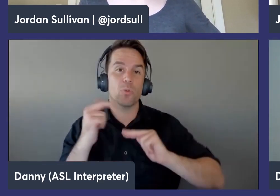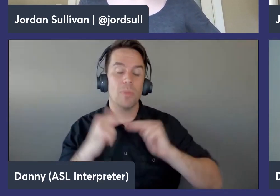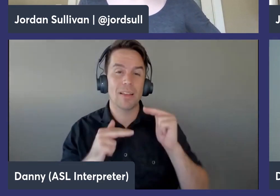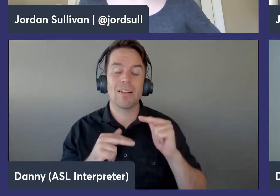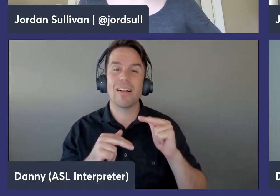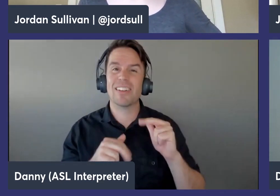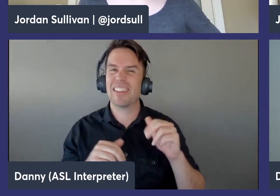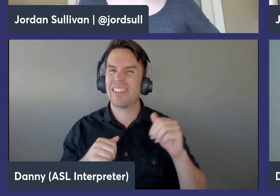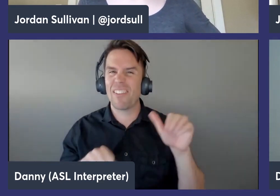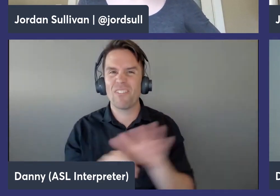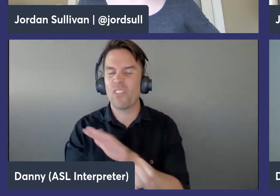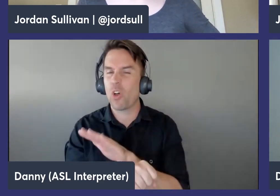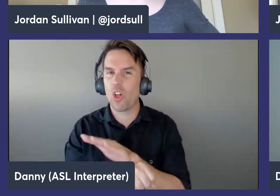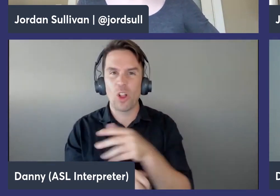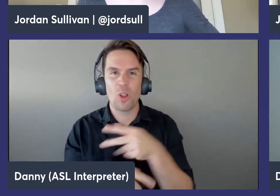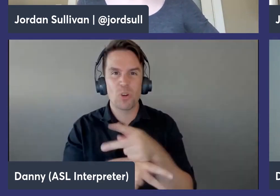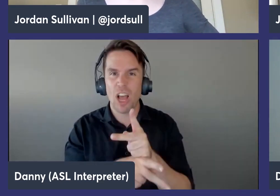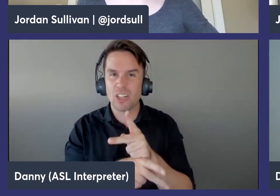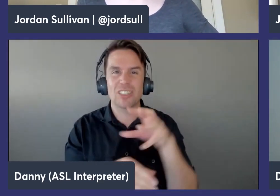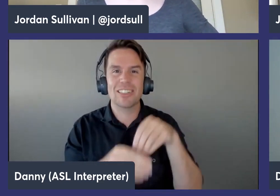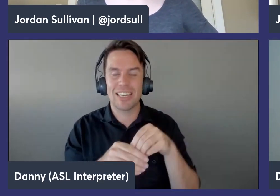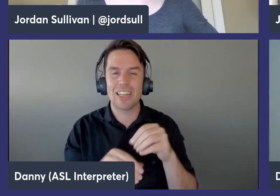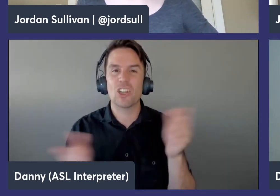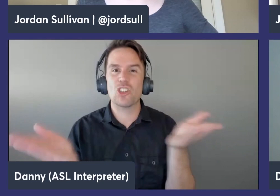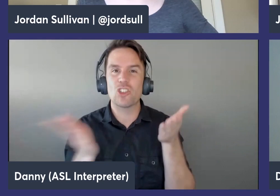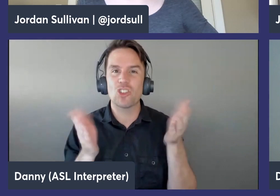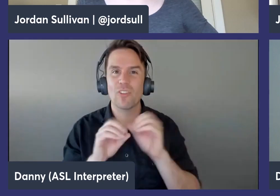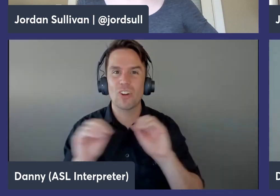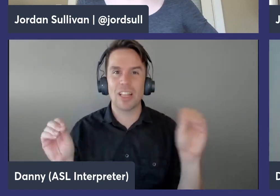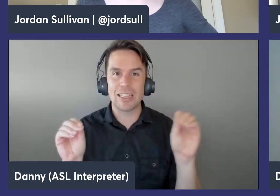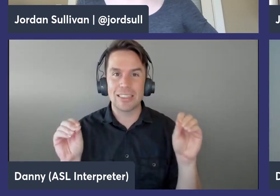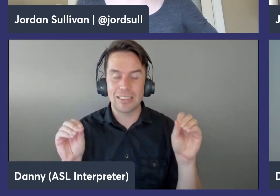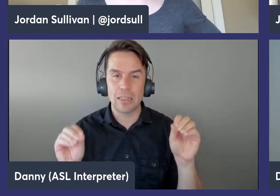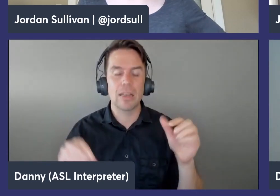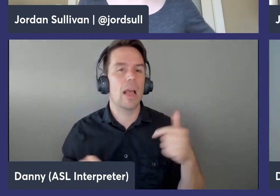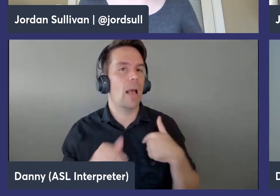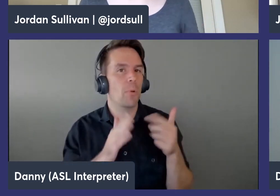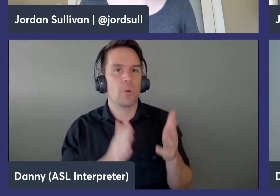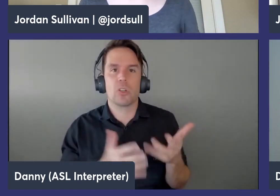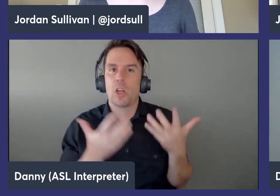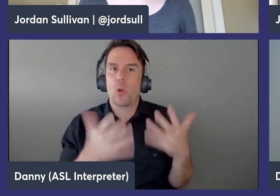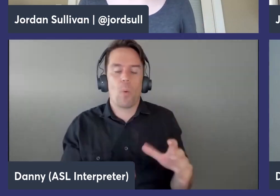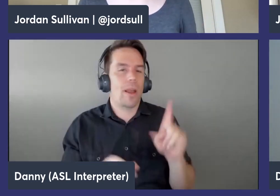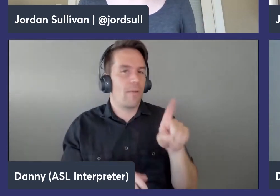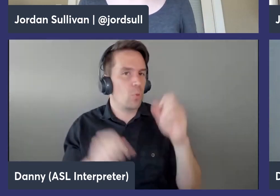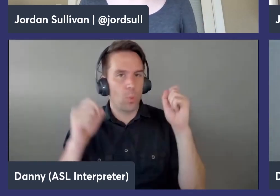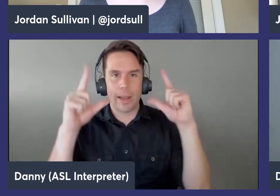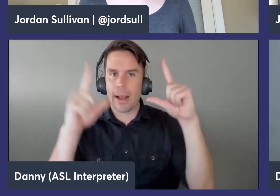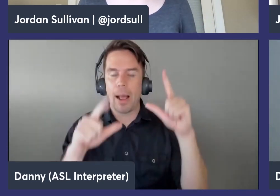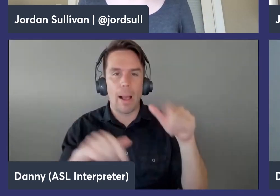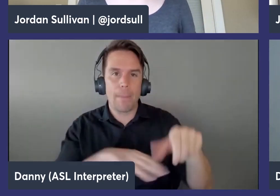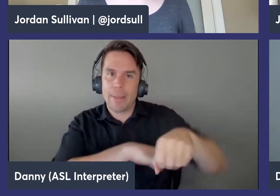And so, I'm just a person who doesn't like to be woken up in the middle of the night (chuckle) when a server goes down.